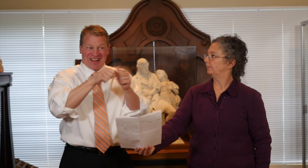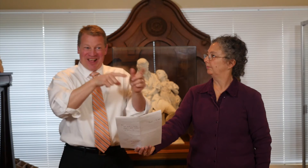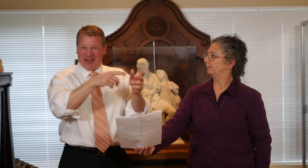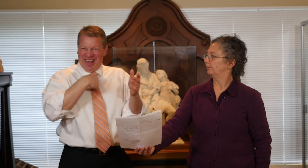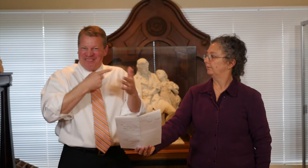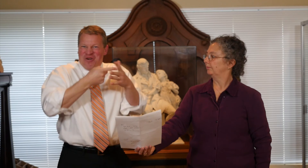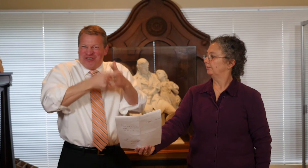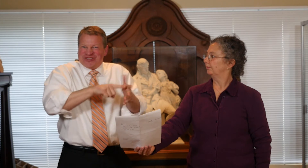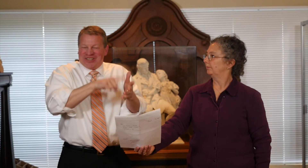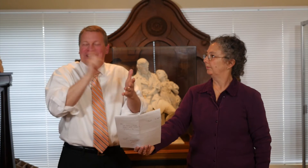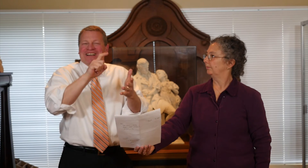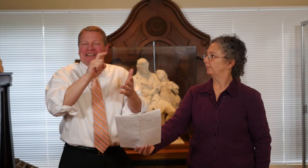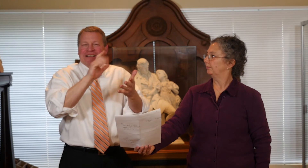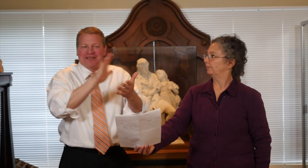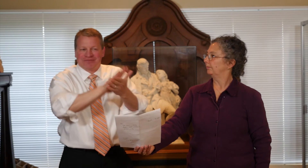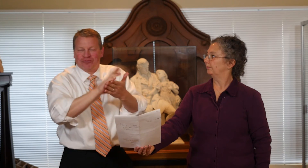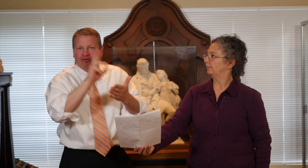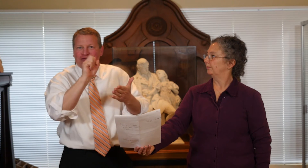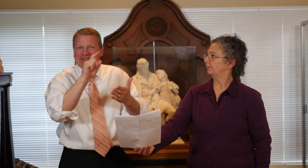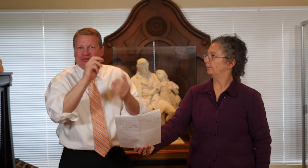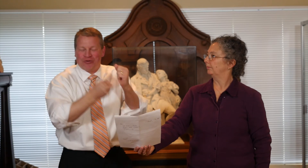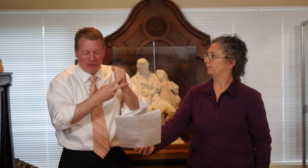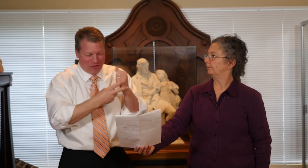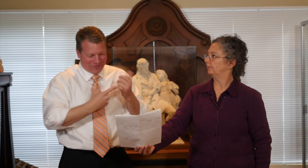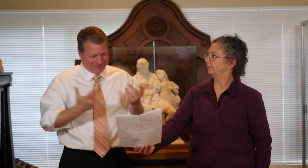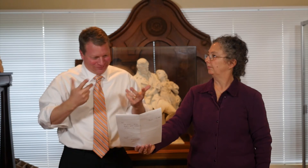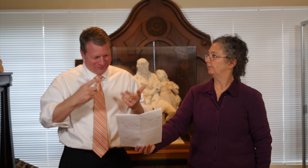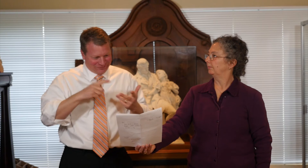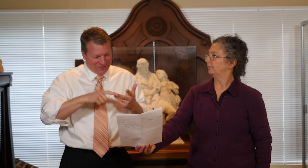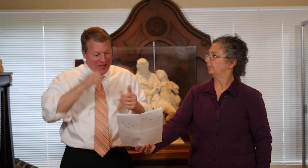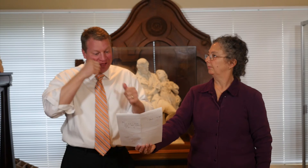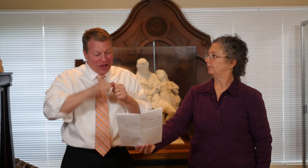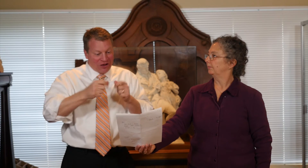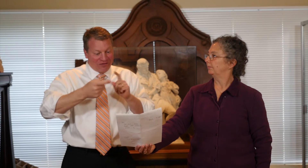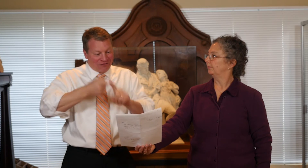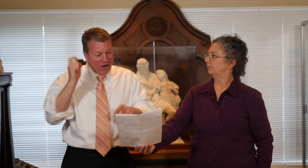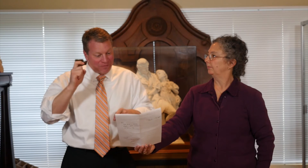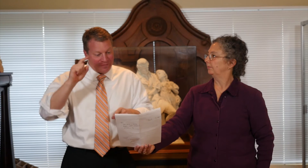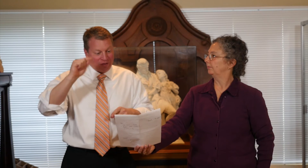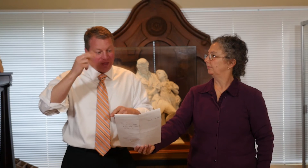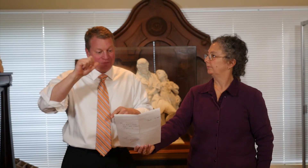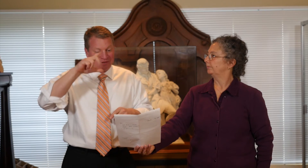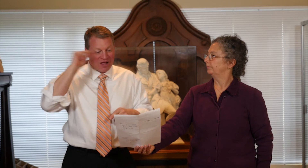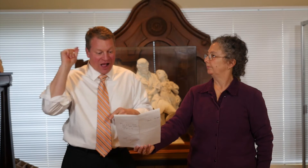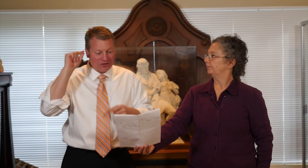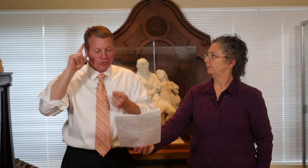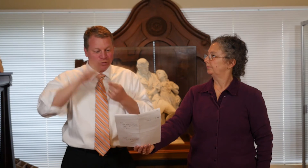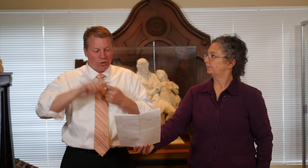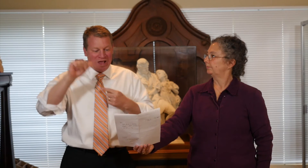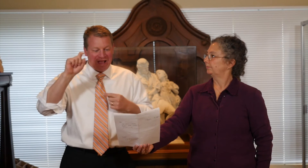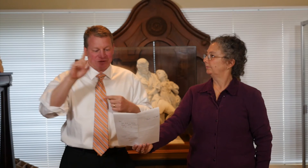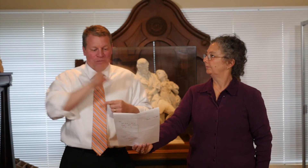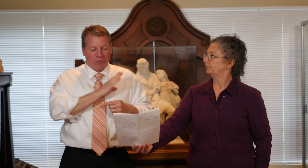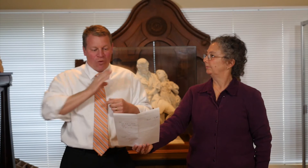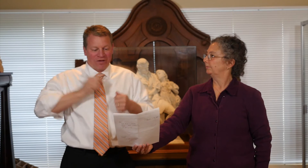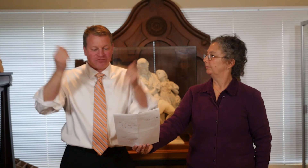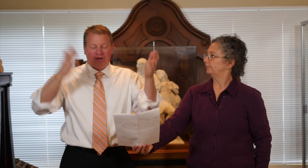to America to start the school for the deaf. A letter from Thomas Hopkins Gallaudet to